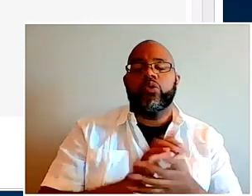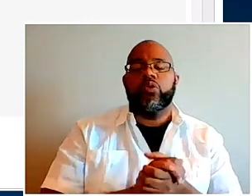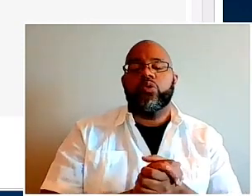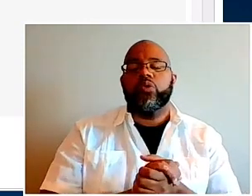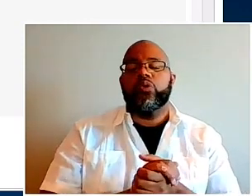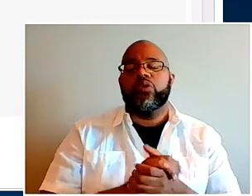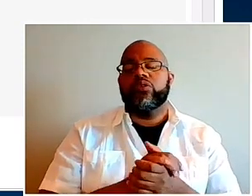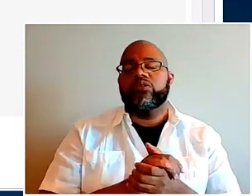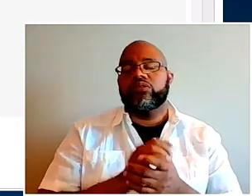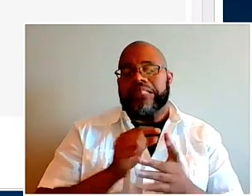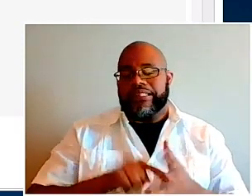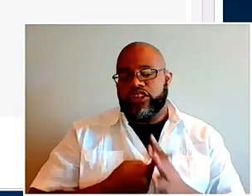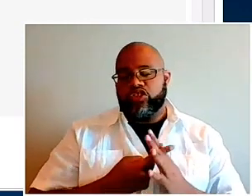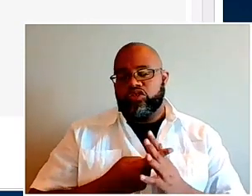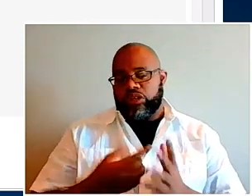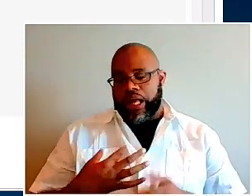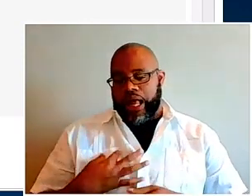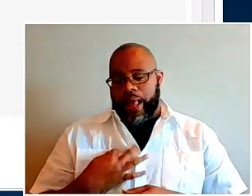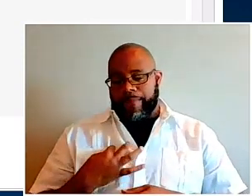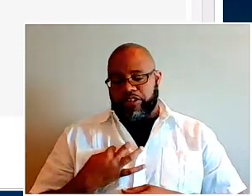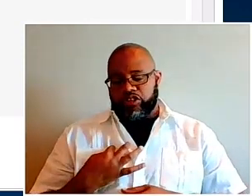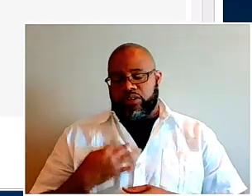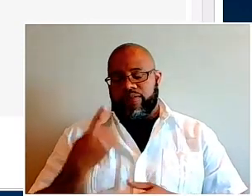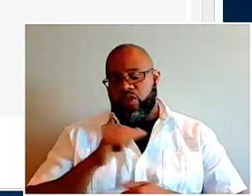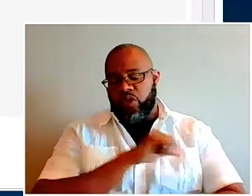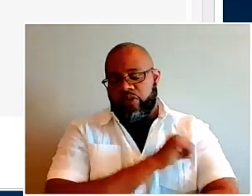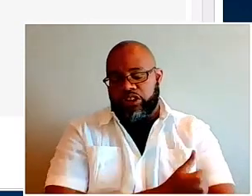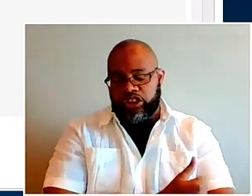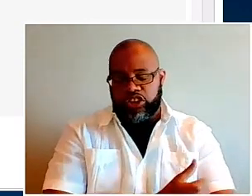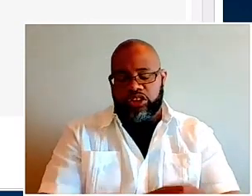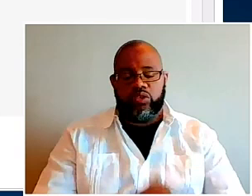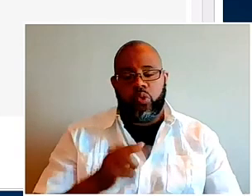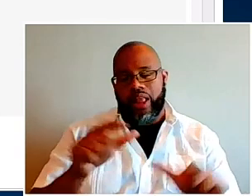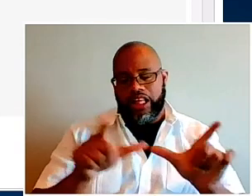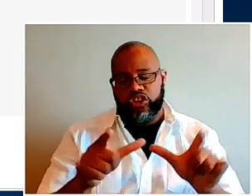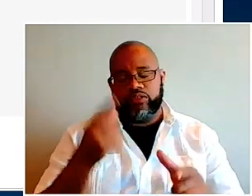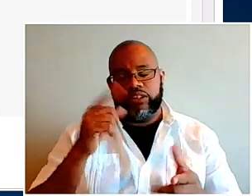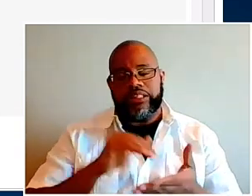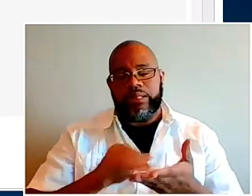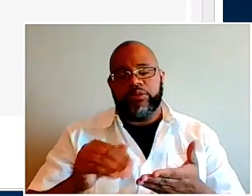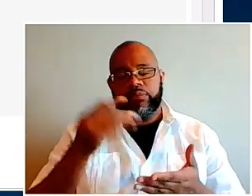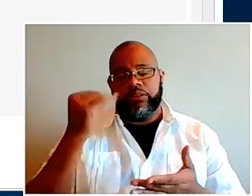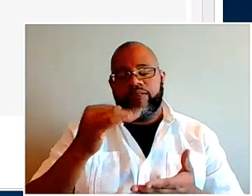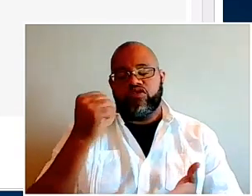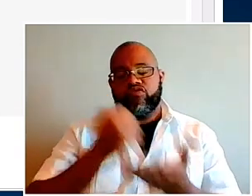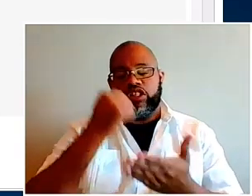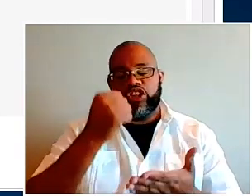and required application for authorization or licensure for exemptions due to accreditation and being in operation for